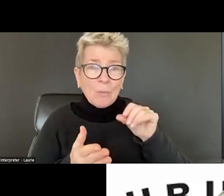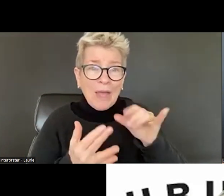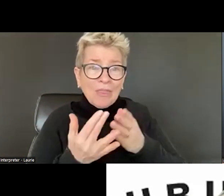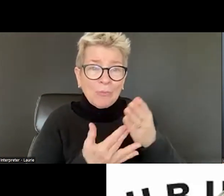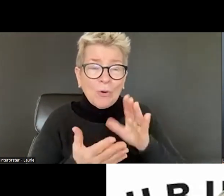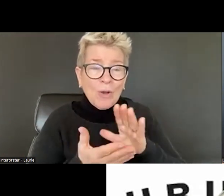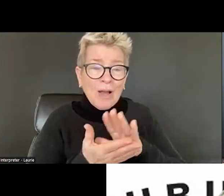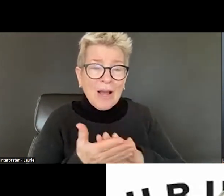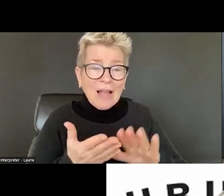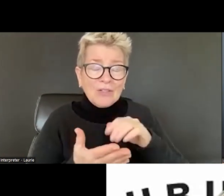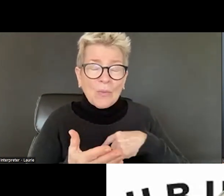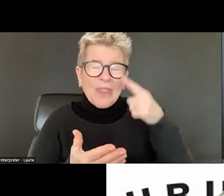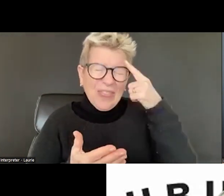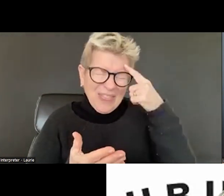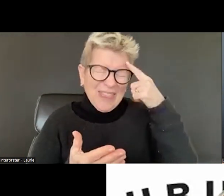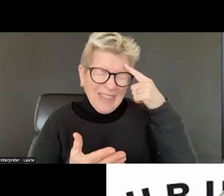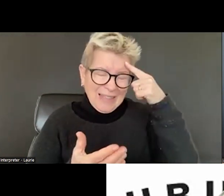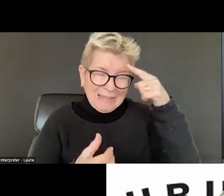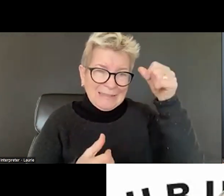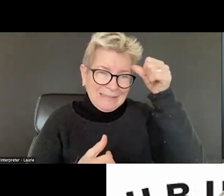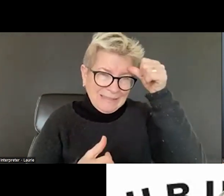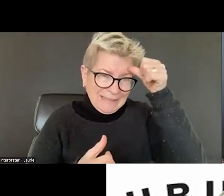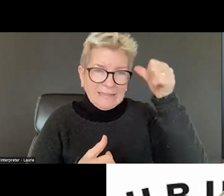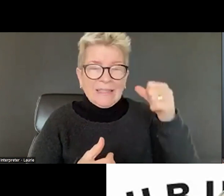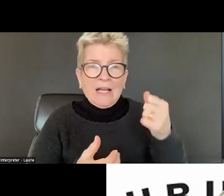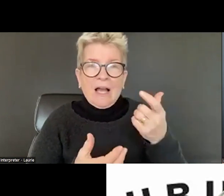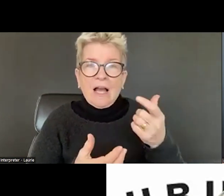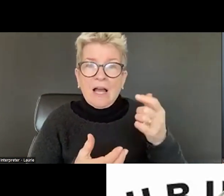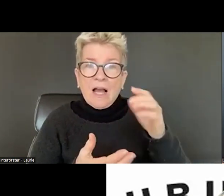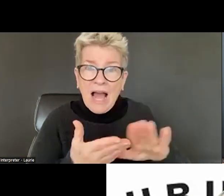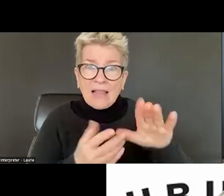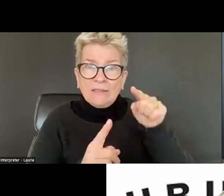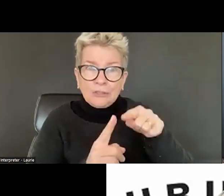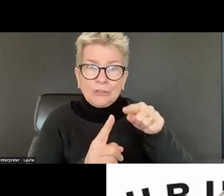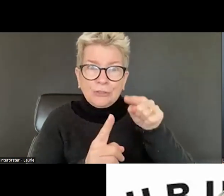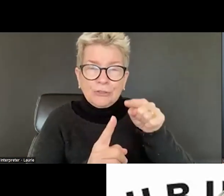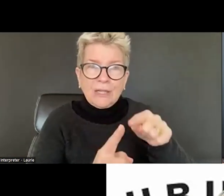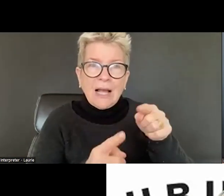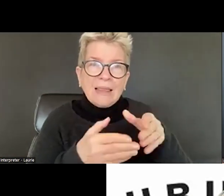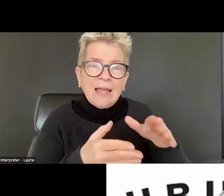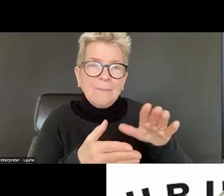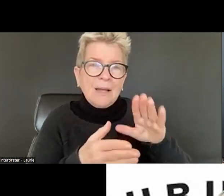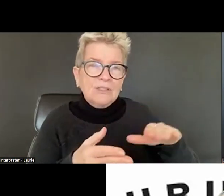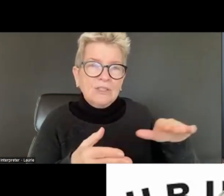College College college I allowed my child to drop out because he is now educating himself